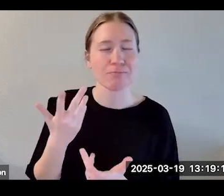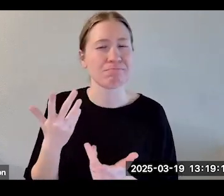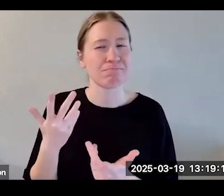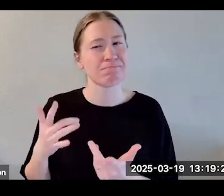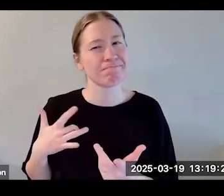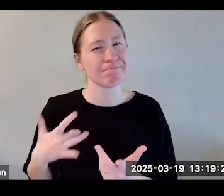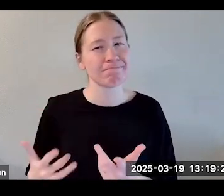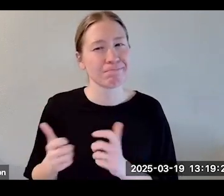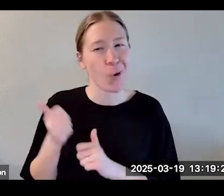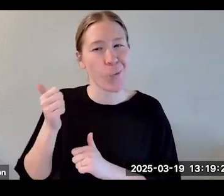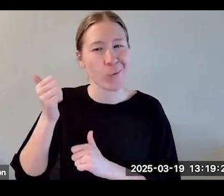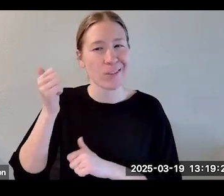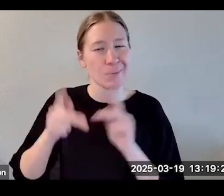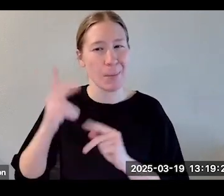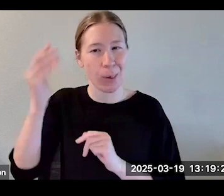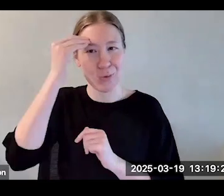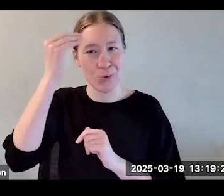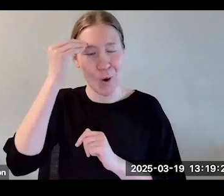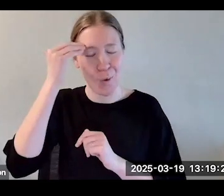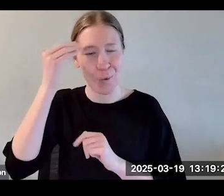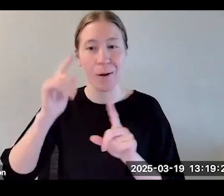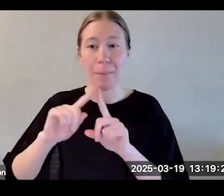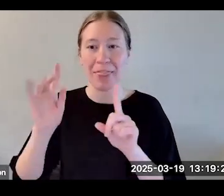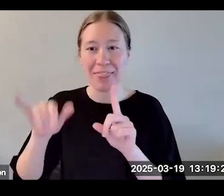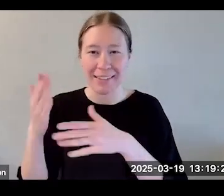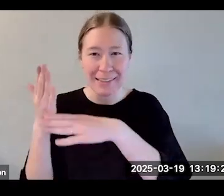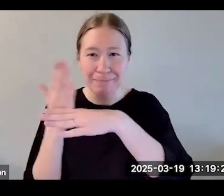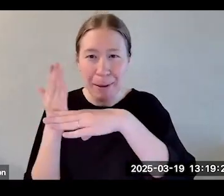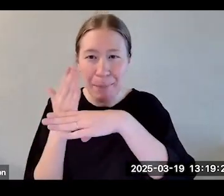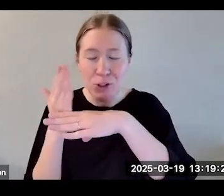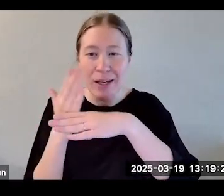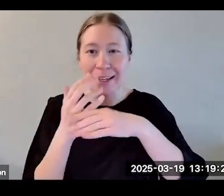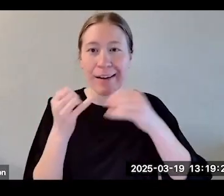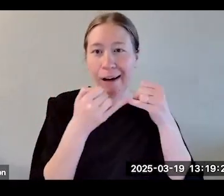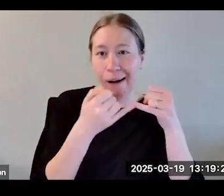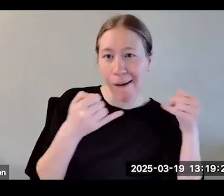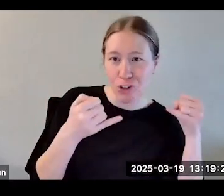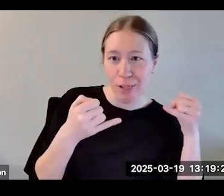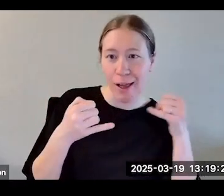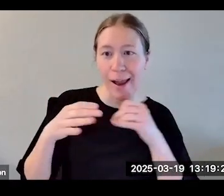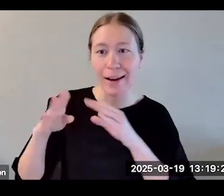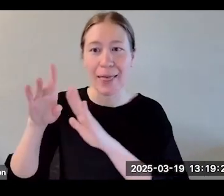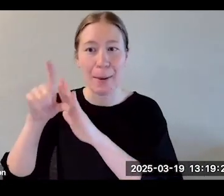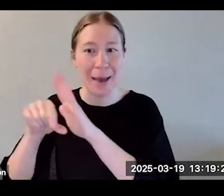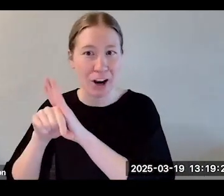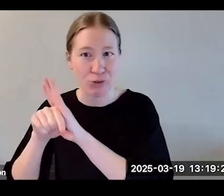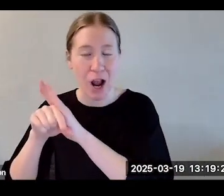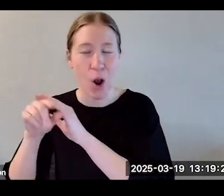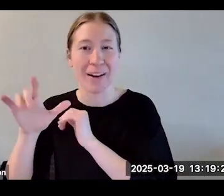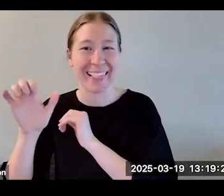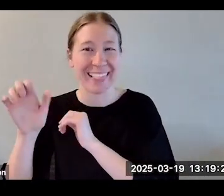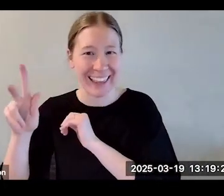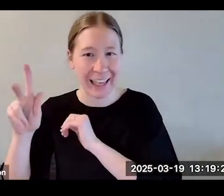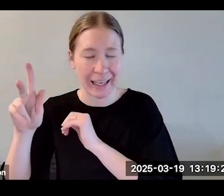but it's in between the underlying area in the background and link area in the top menu in Google Docs.